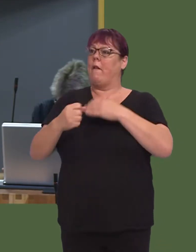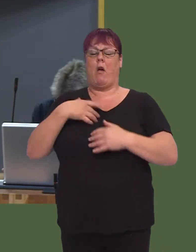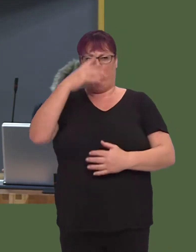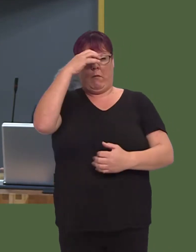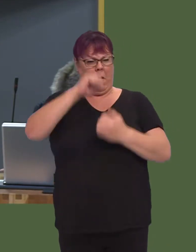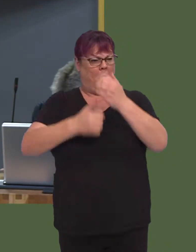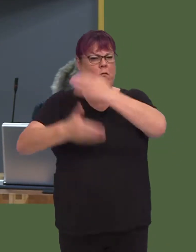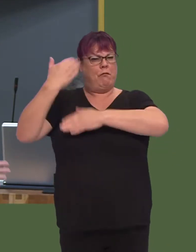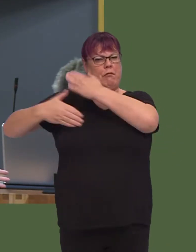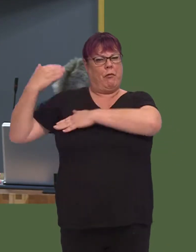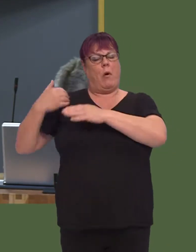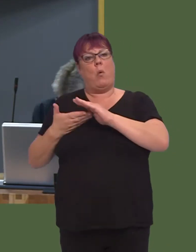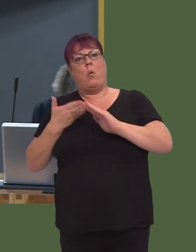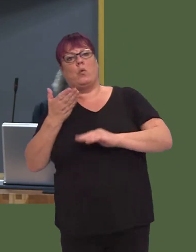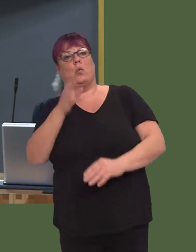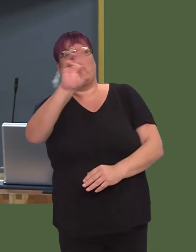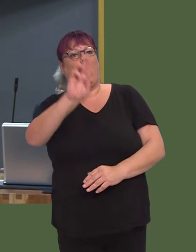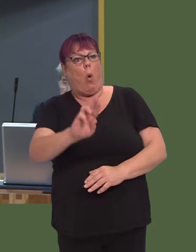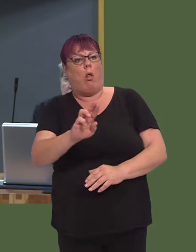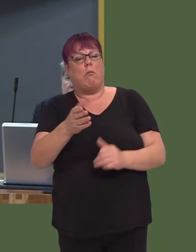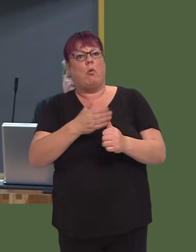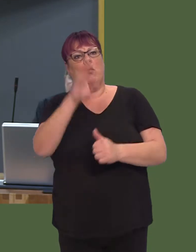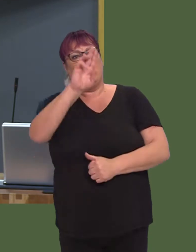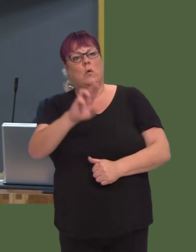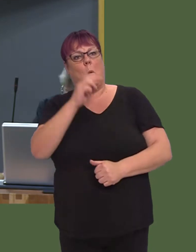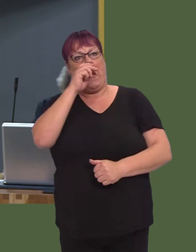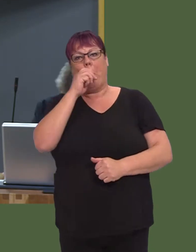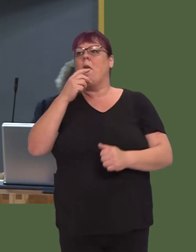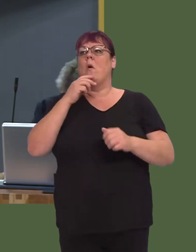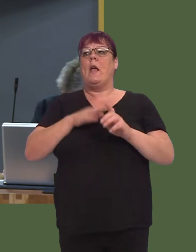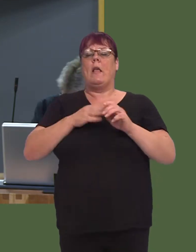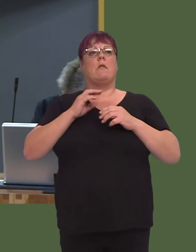I remember being on the transporter bridge going to school games, in primary school,